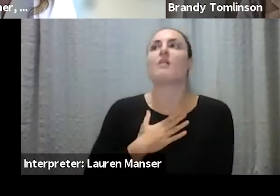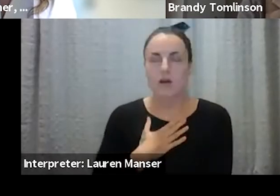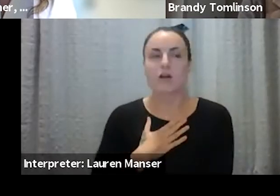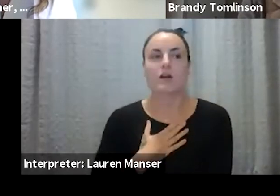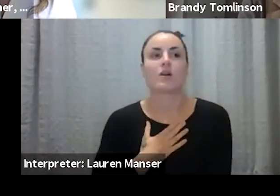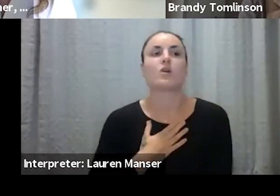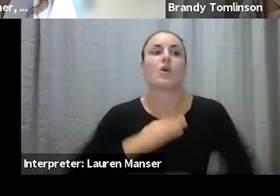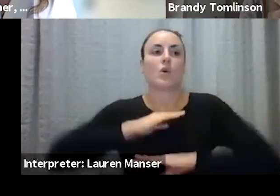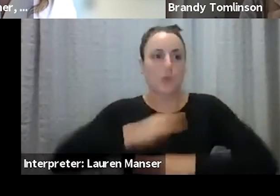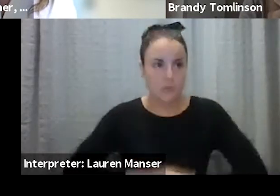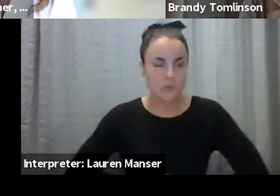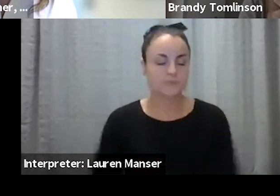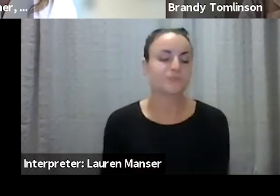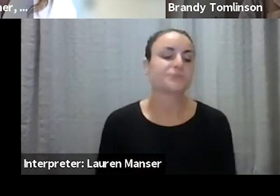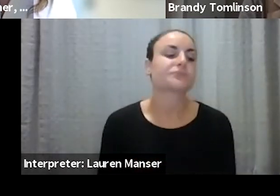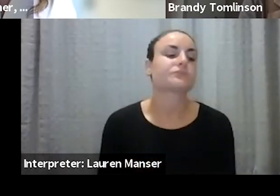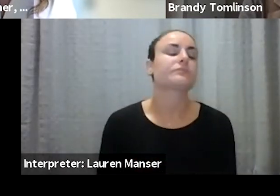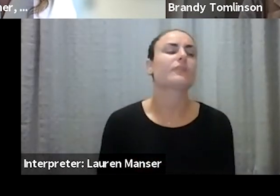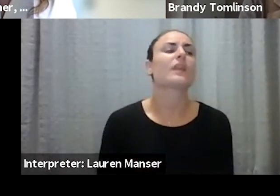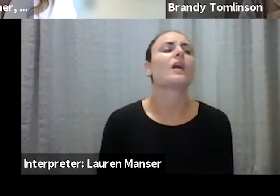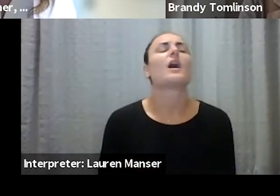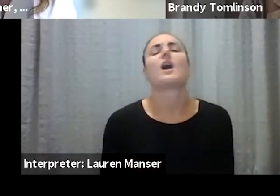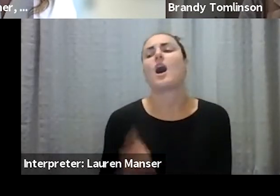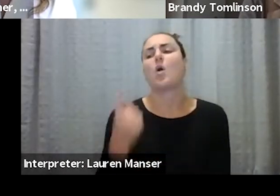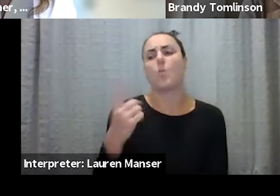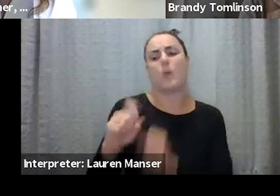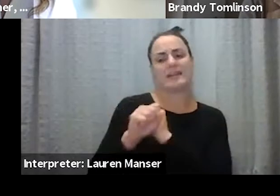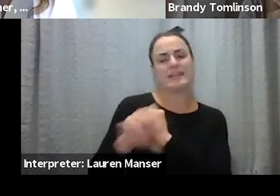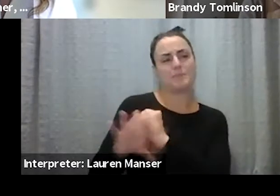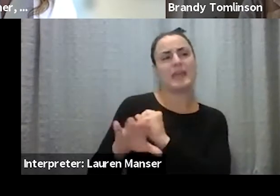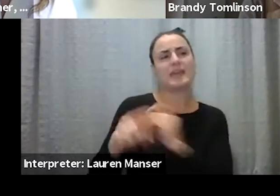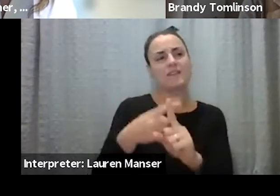like the one professor Yanos mentioned that occurred in England called Time to Change program,